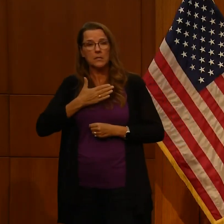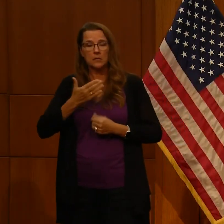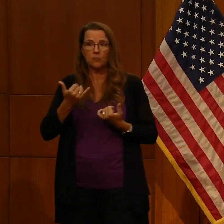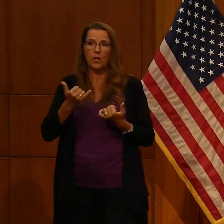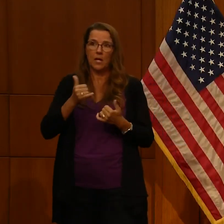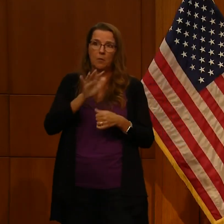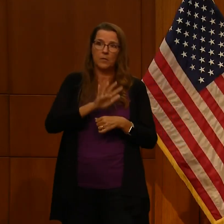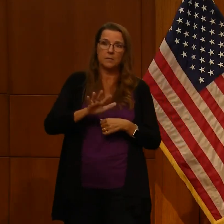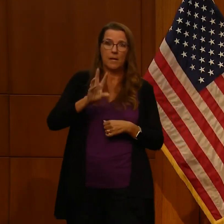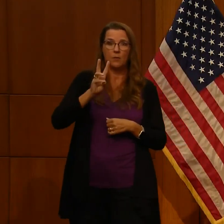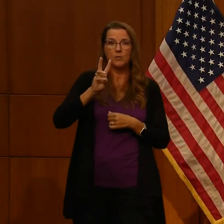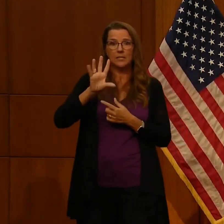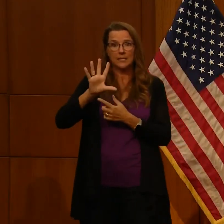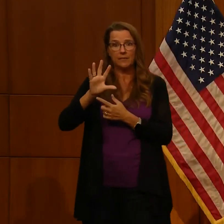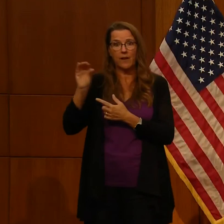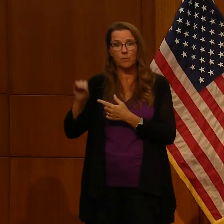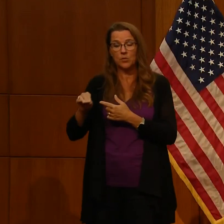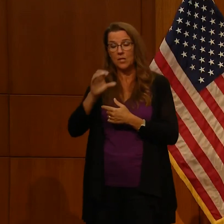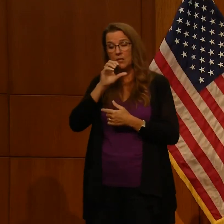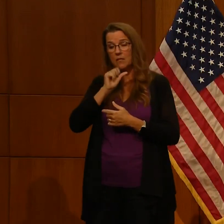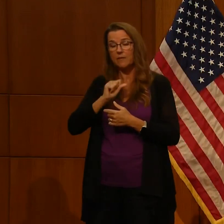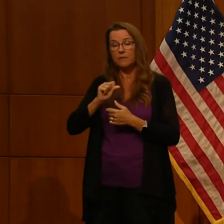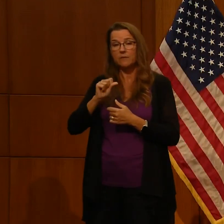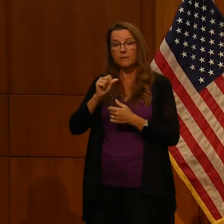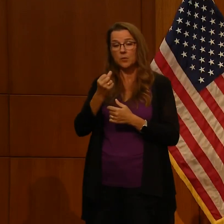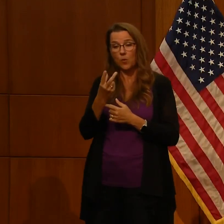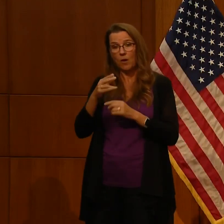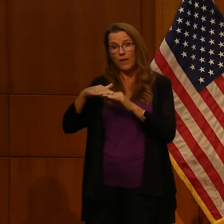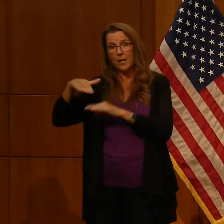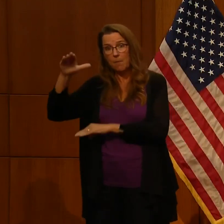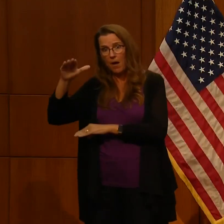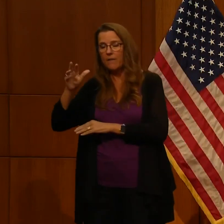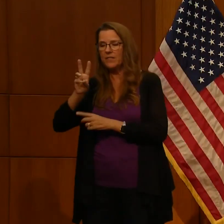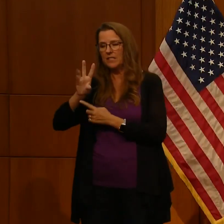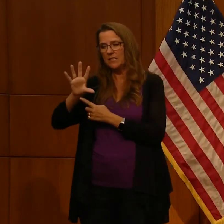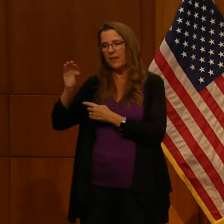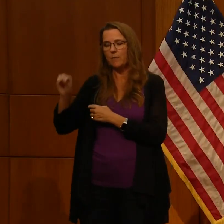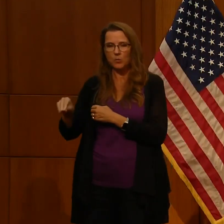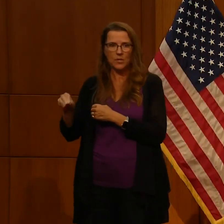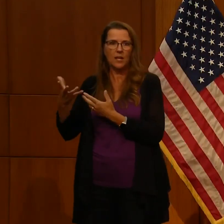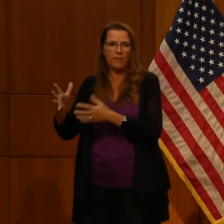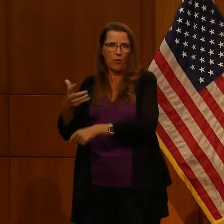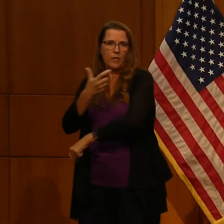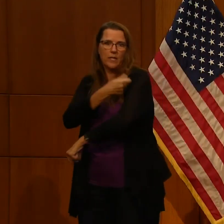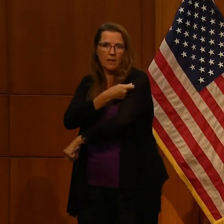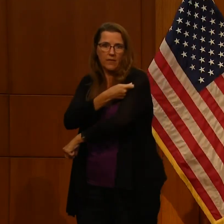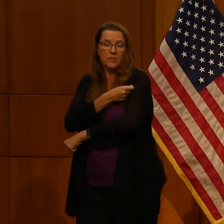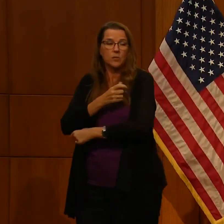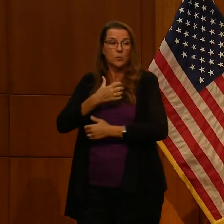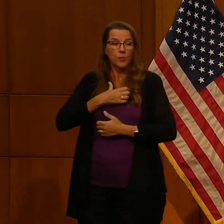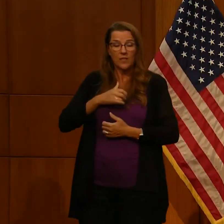ACTUALLY PLEASED THAT WE'VE GOTTEN OVER 60% IT'S AROUND 65% OF CHILDREN, 12 AND ABOVE IT,